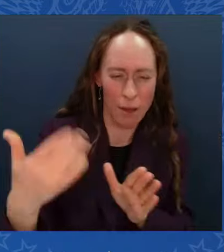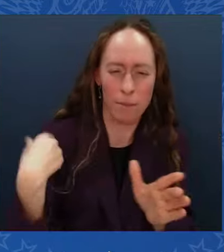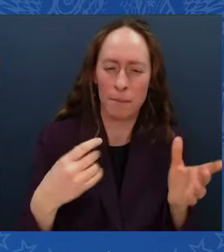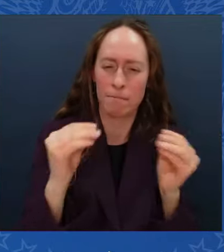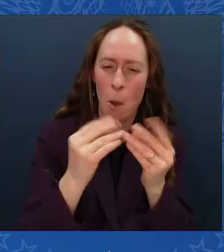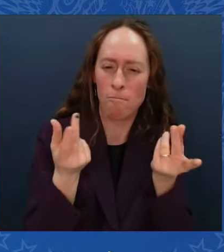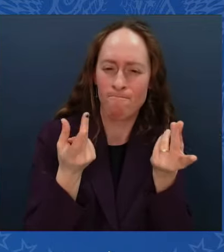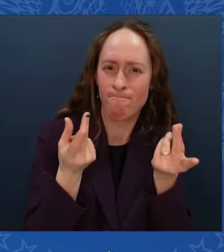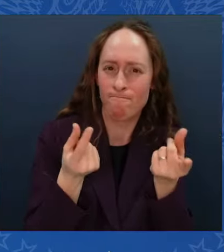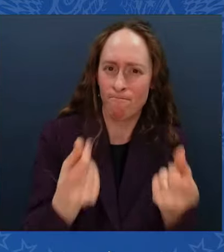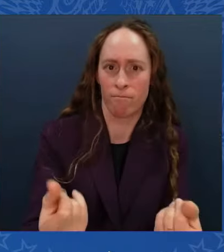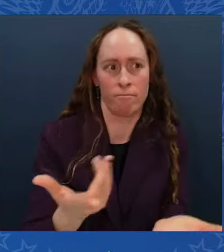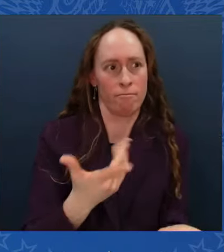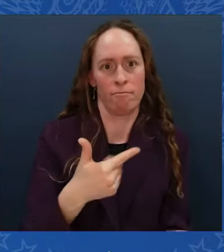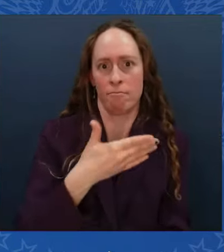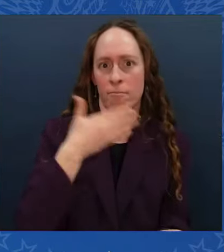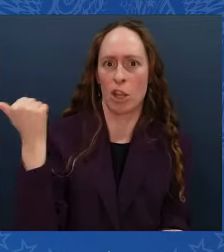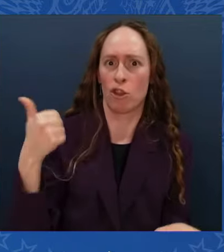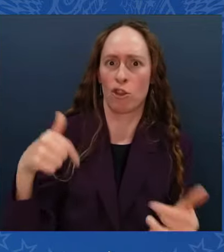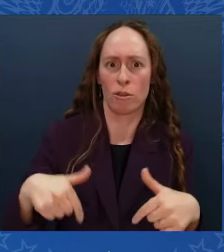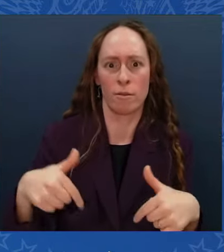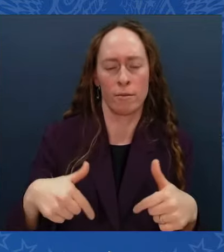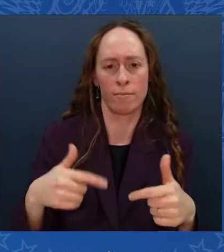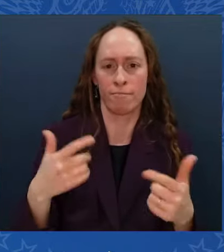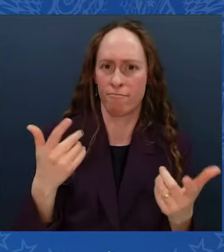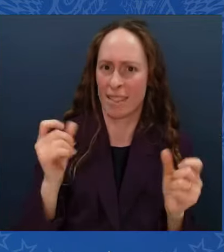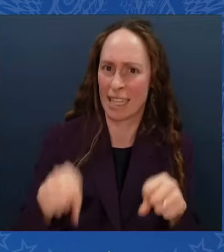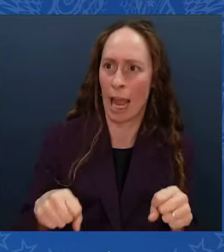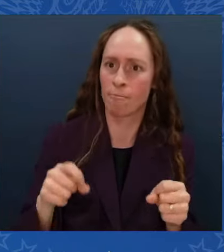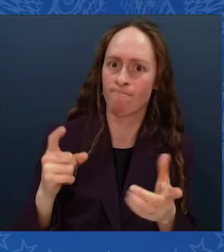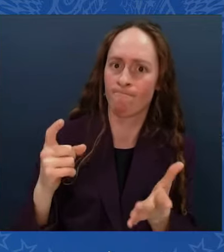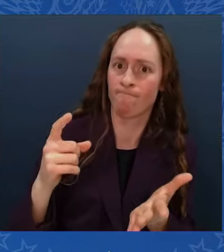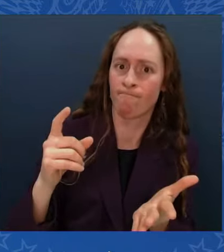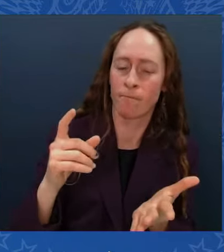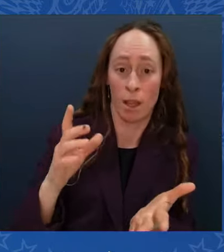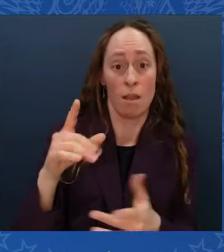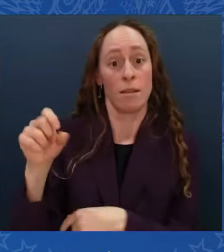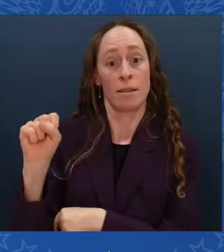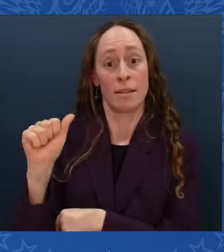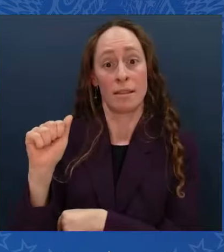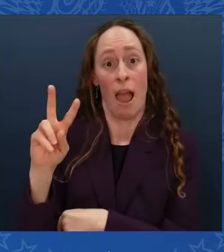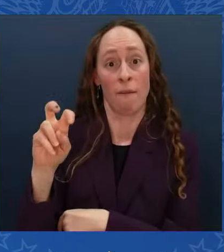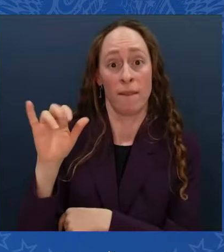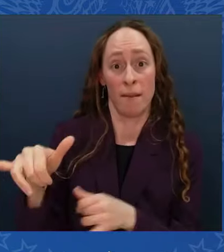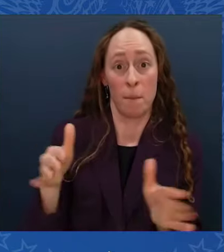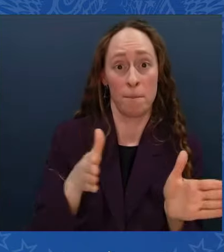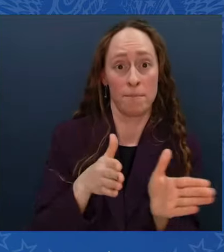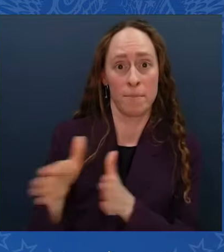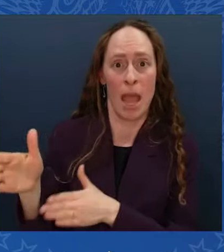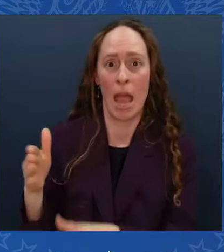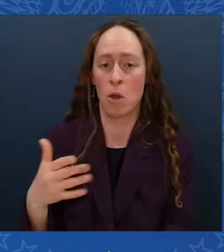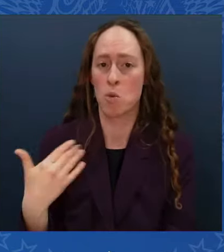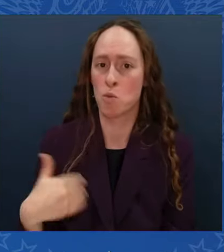I'm proud to announce our SAVE plan. We are immediately canceling the debt loans for over 150,000